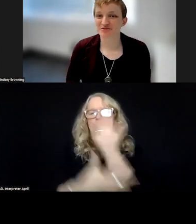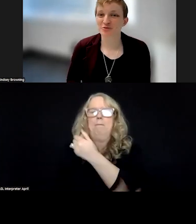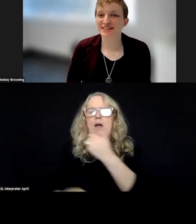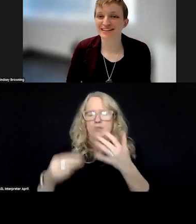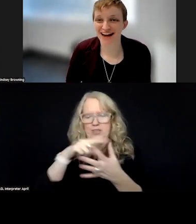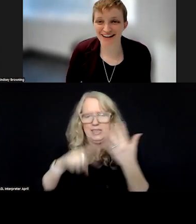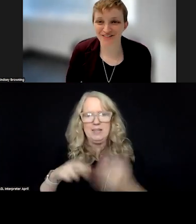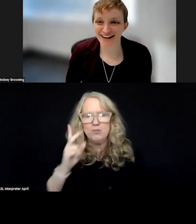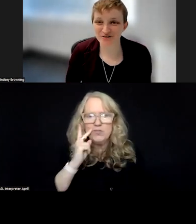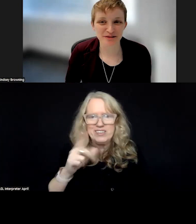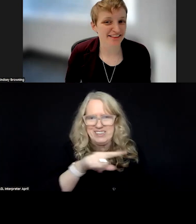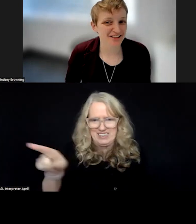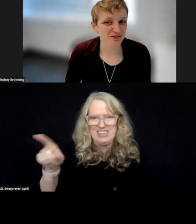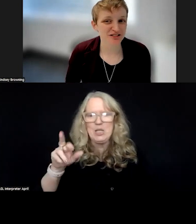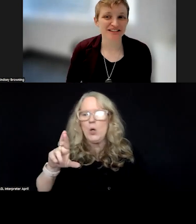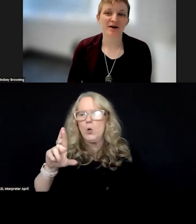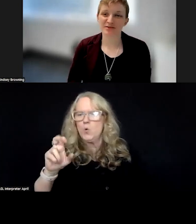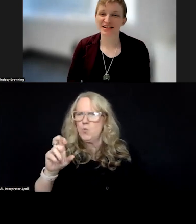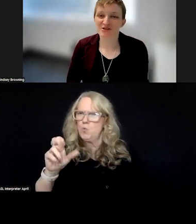RUBEN, YOU GOT IT RIGHT. I THINK YOU LOOKED IT UP. THAT IS